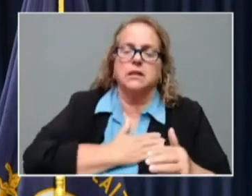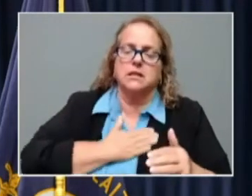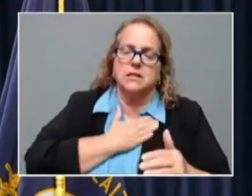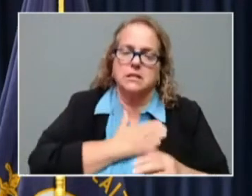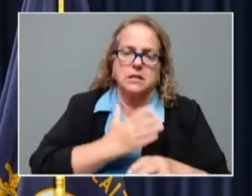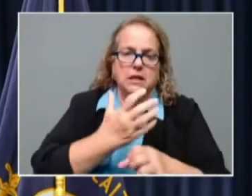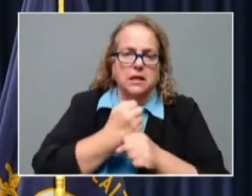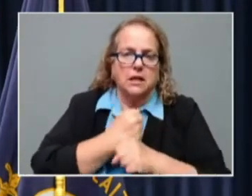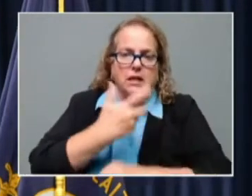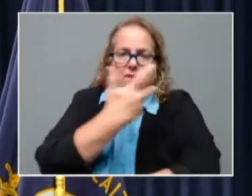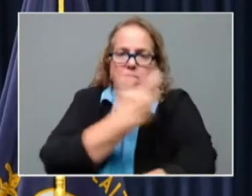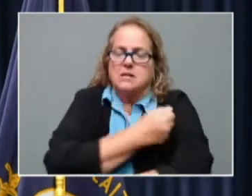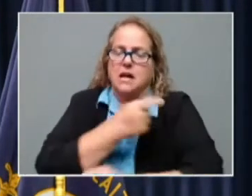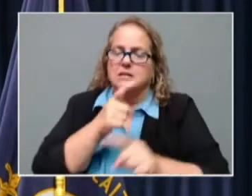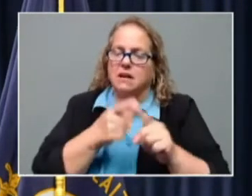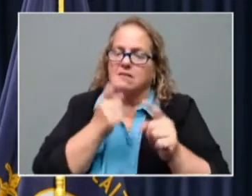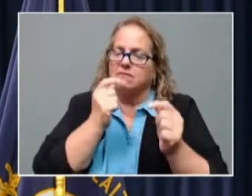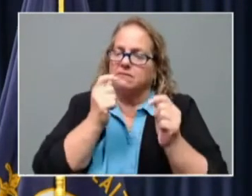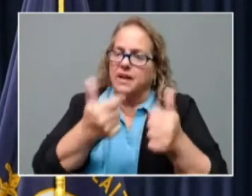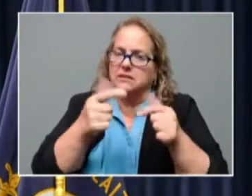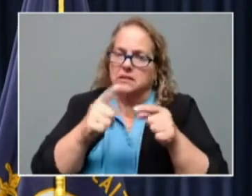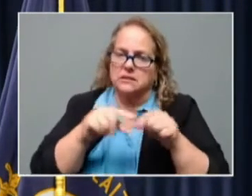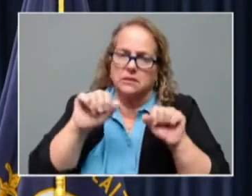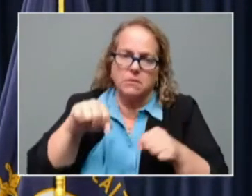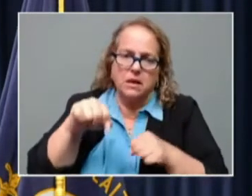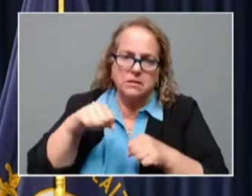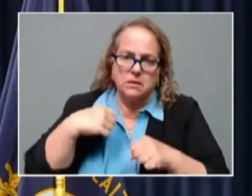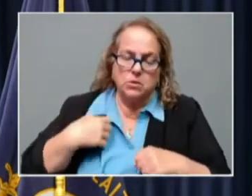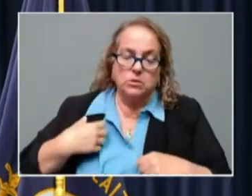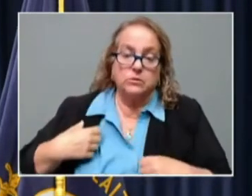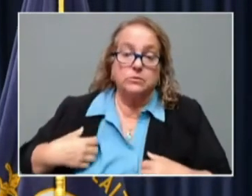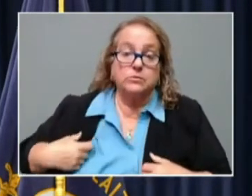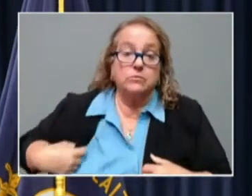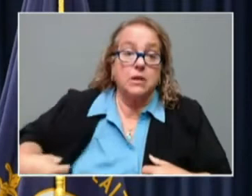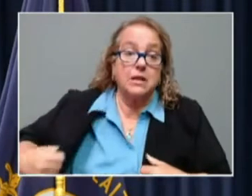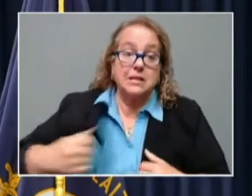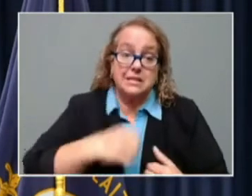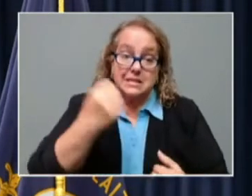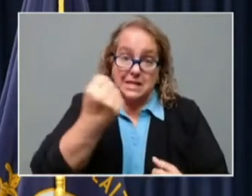possible On Saturday. Our report included a 39 year old woman from Bell